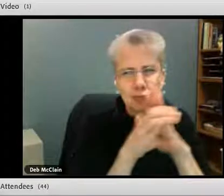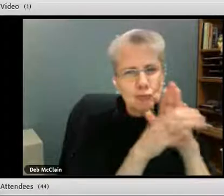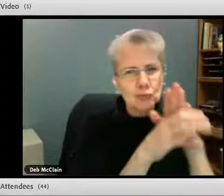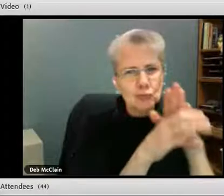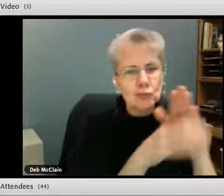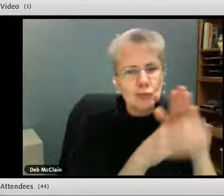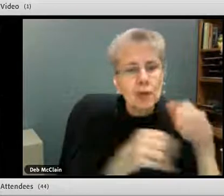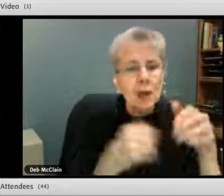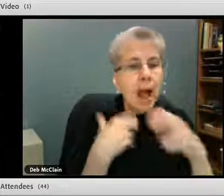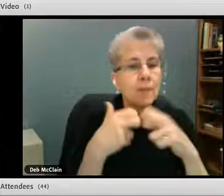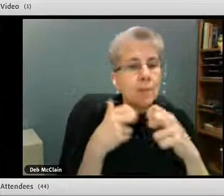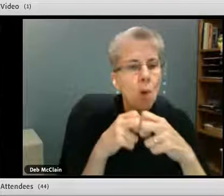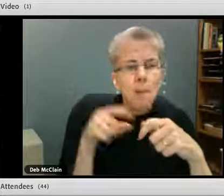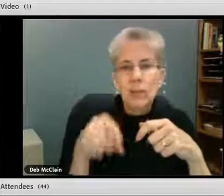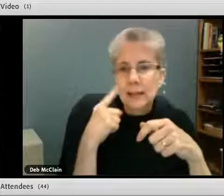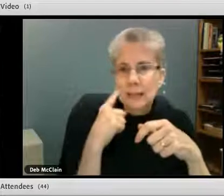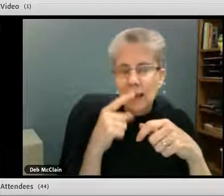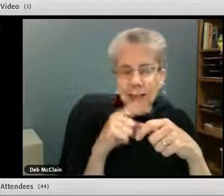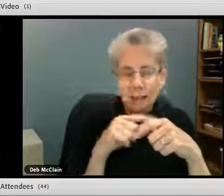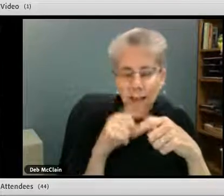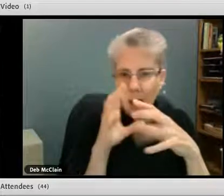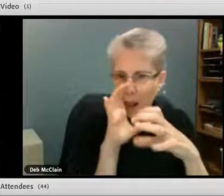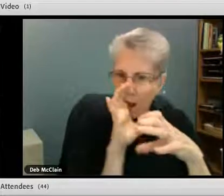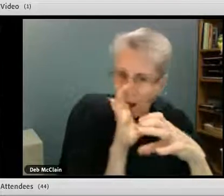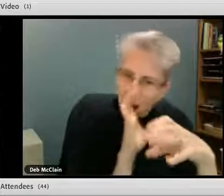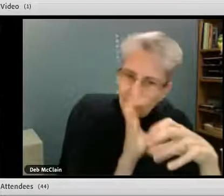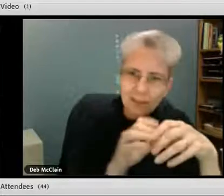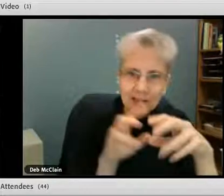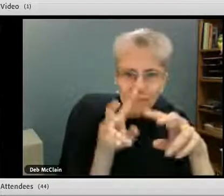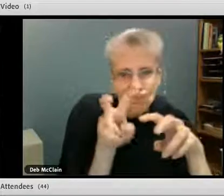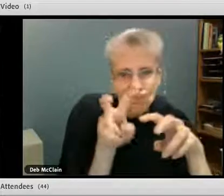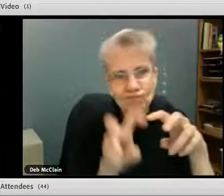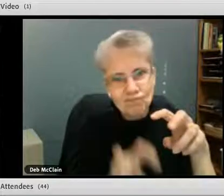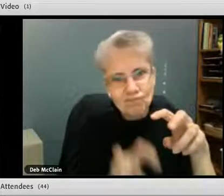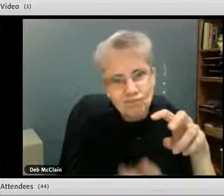for, like, hours, and I'm sure you guys do, too. And the Library of Congress. I'm really sorry for this beeping.